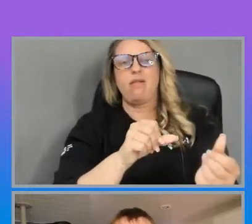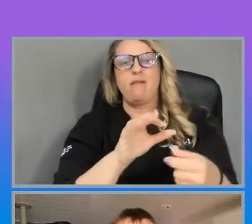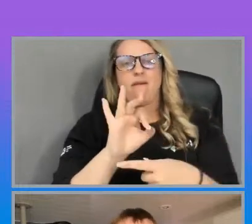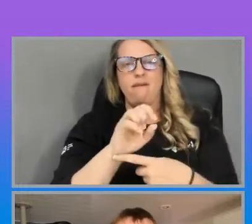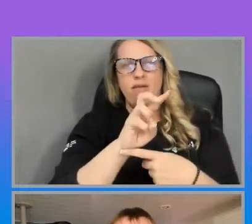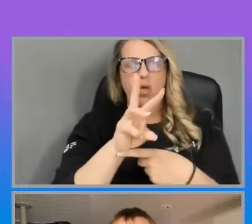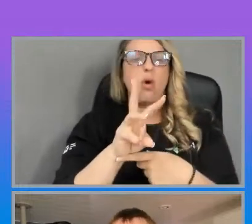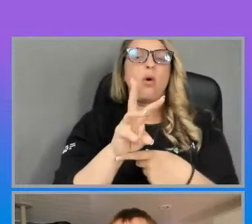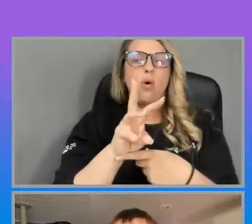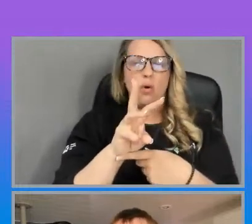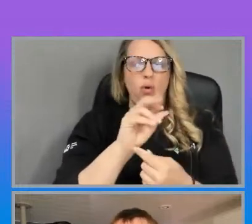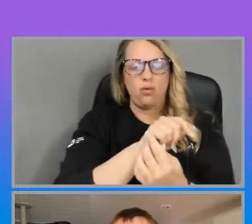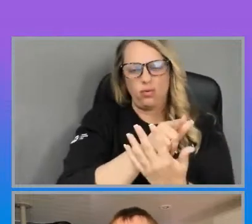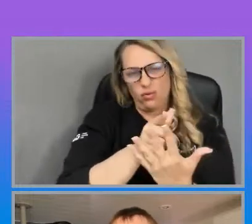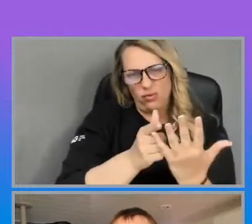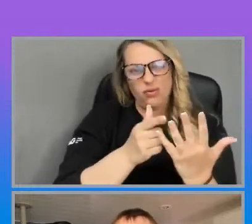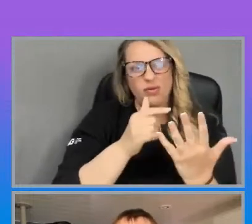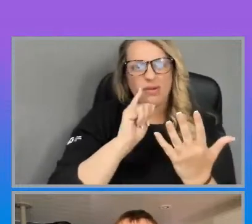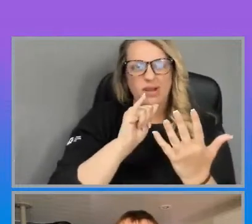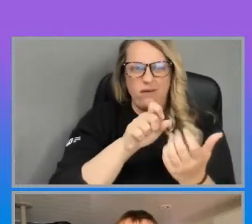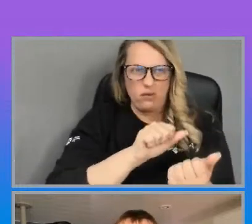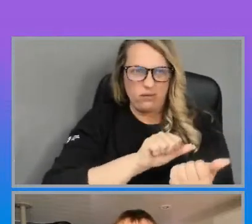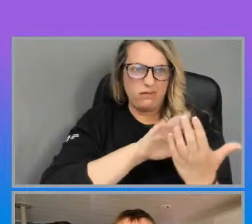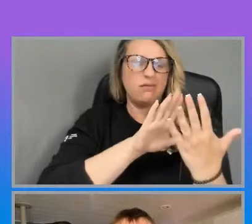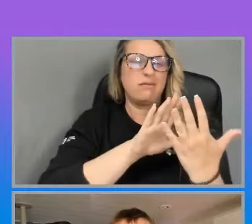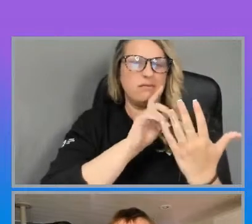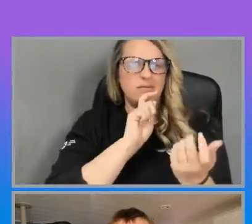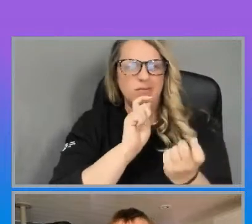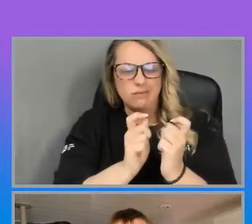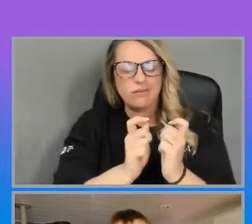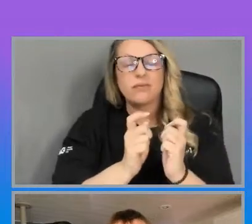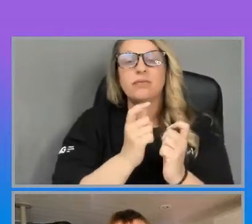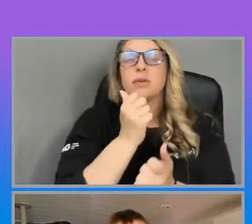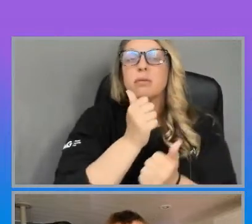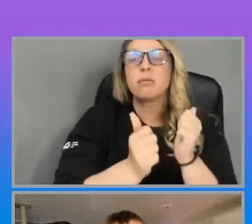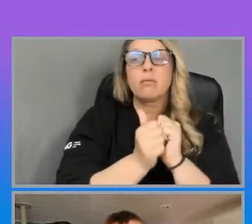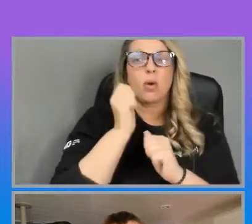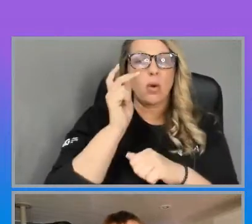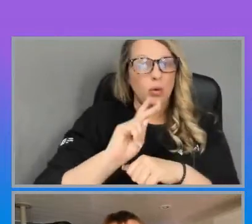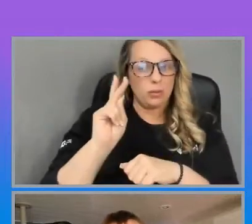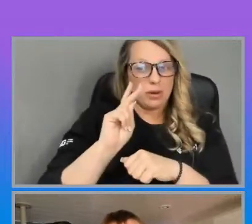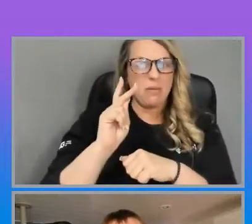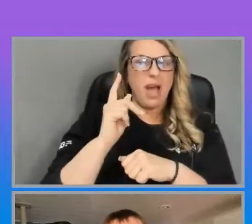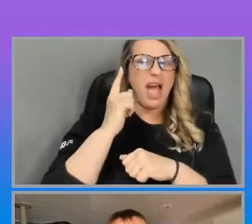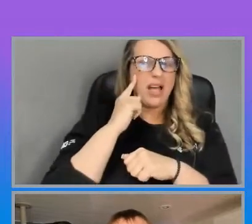that that you've encountered. I think for most people, this is